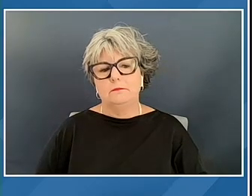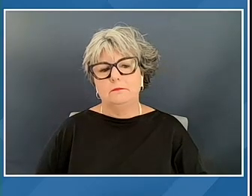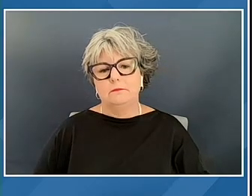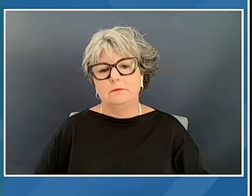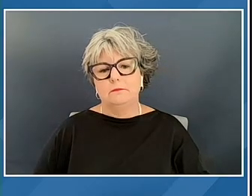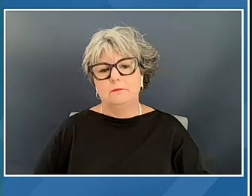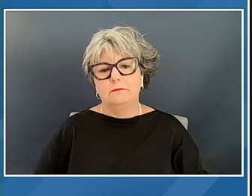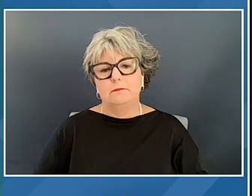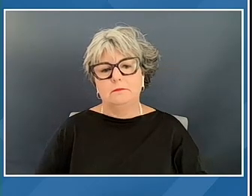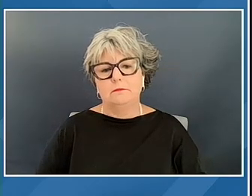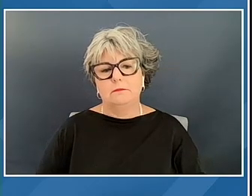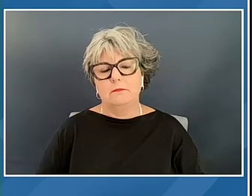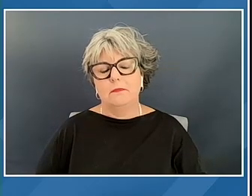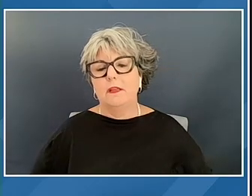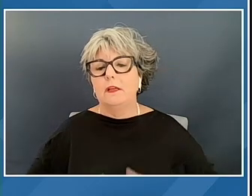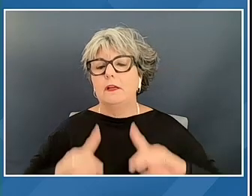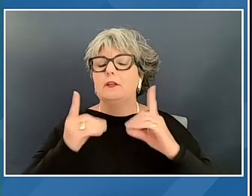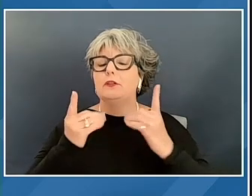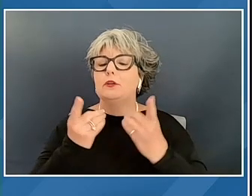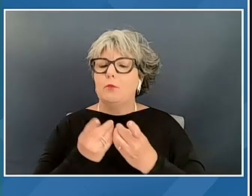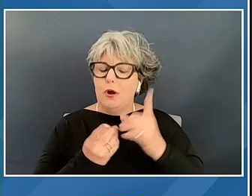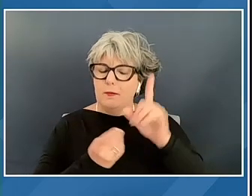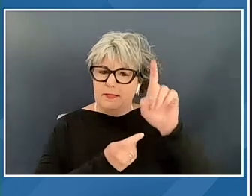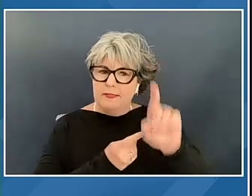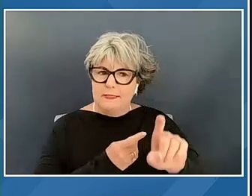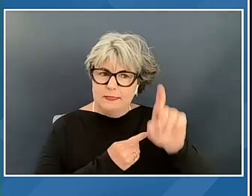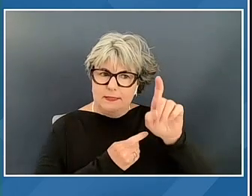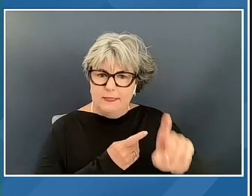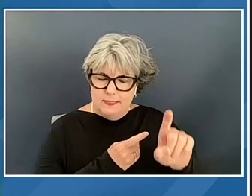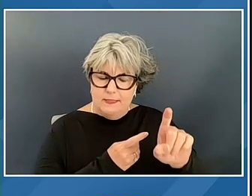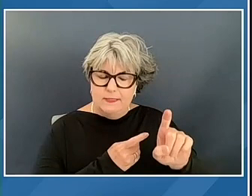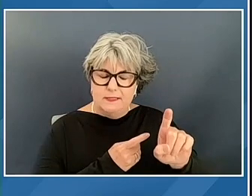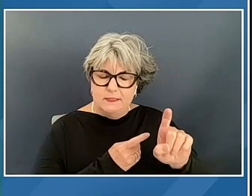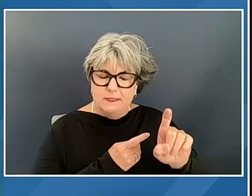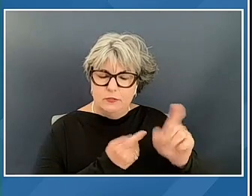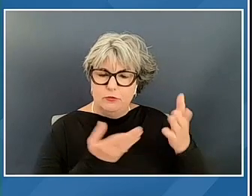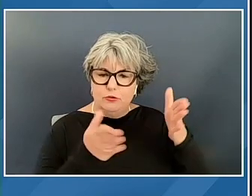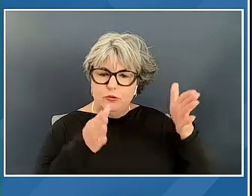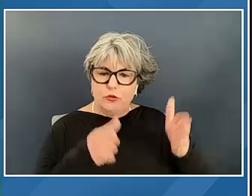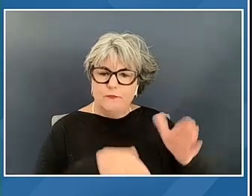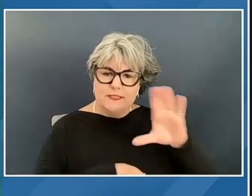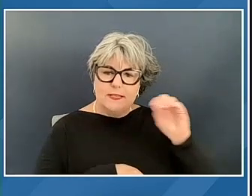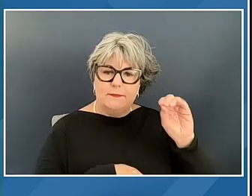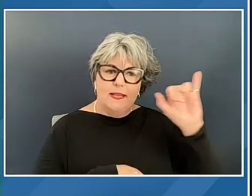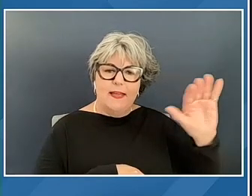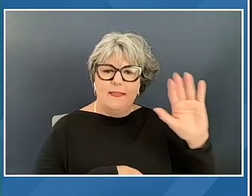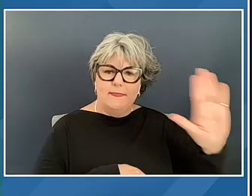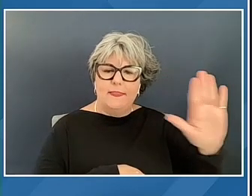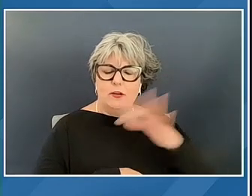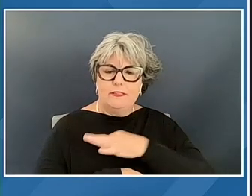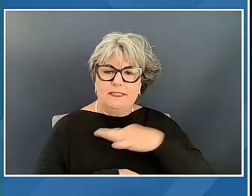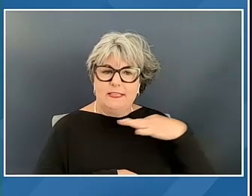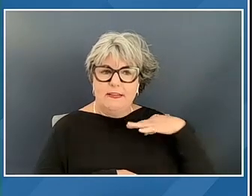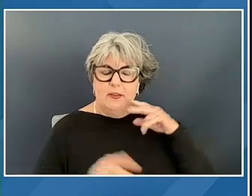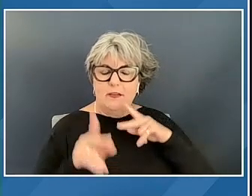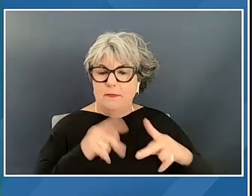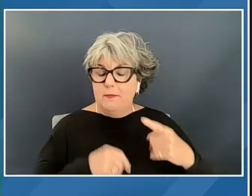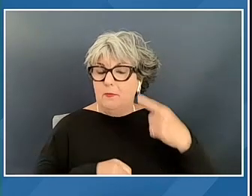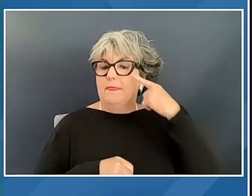programs available to the servicers and their staff, because it's at that point when individuals think they qualify, and